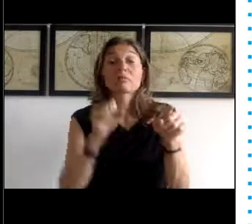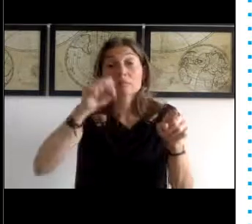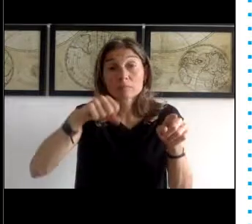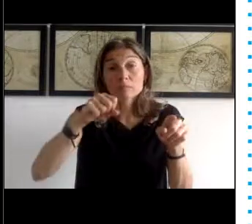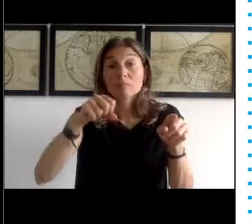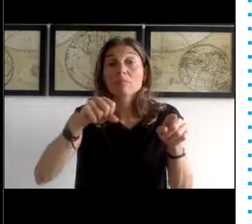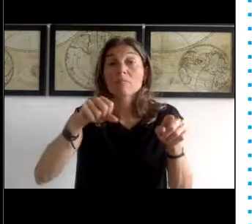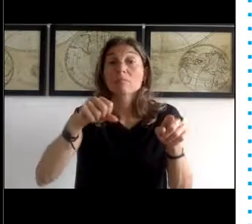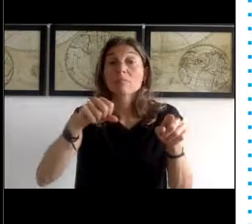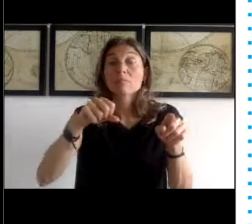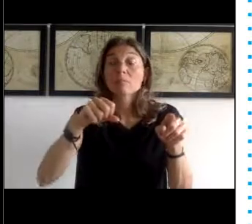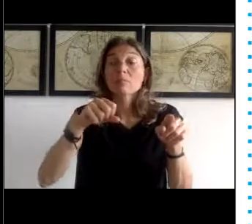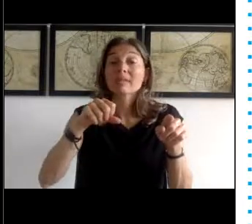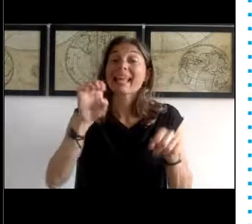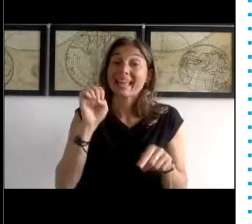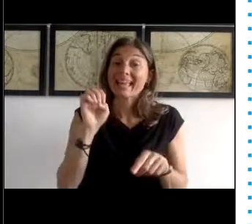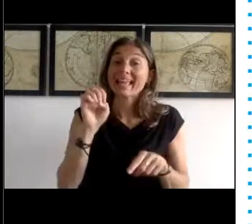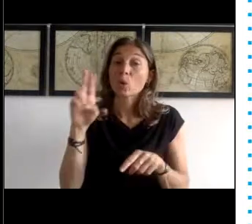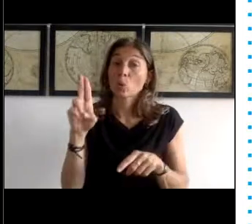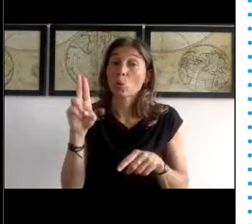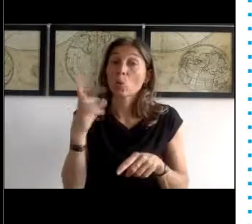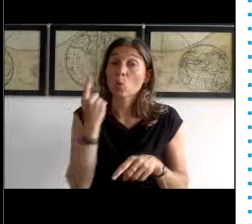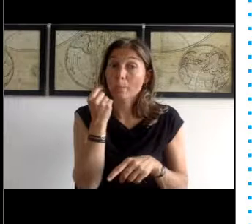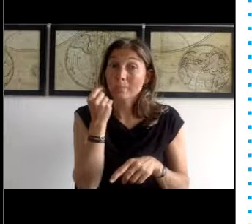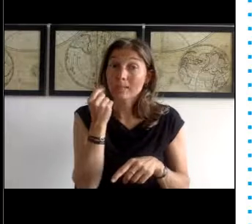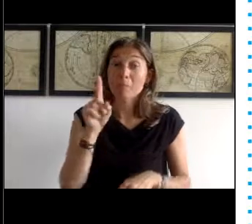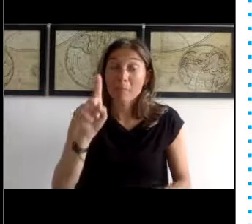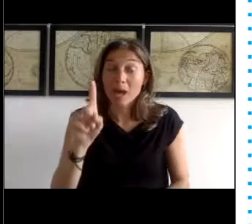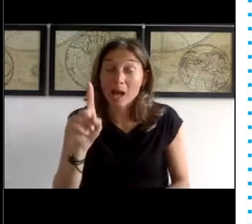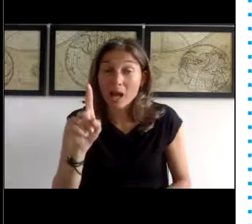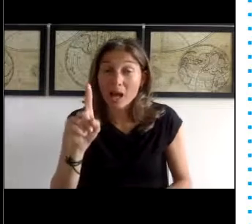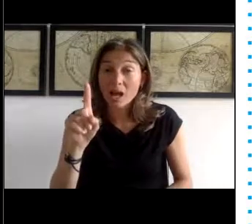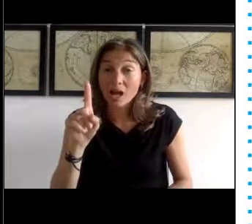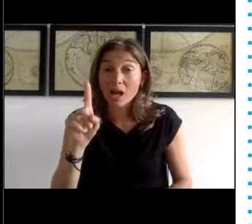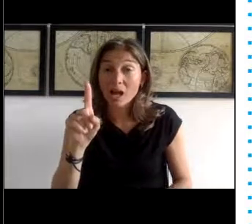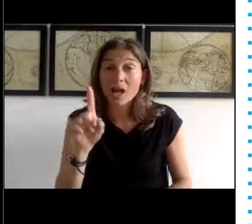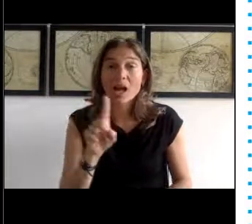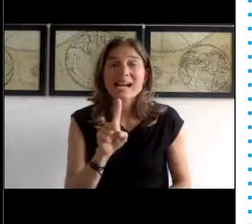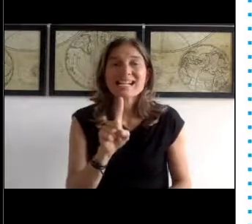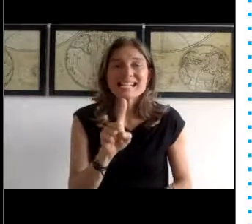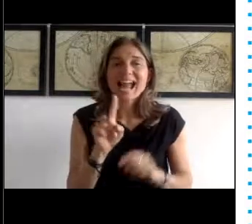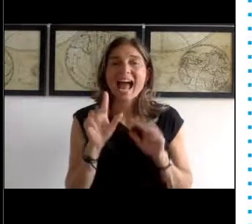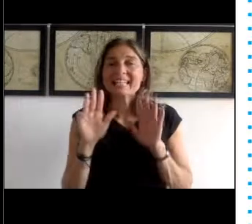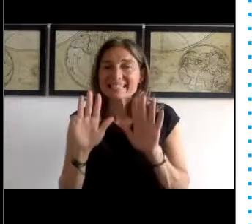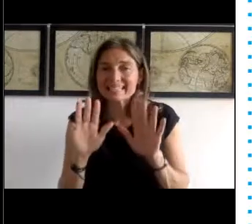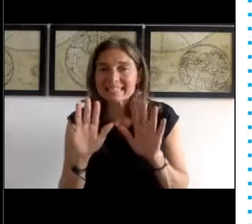plus the amount of the Erasmus grant which is about 2500 euro